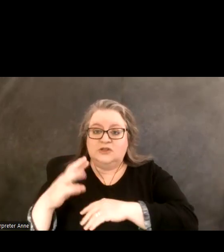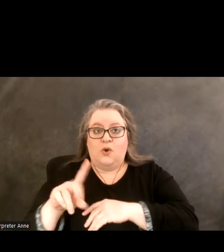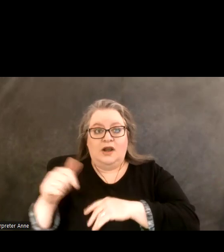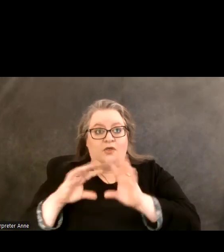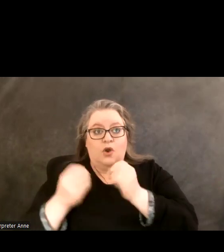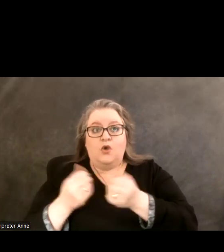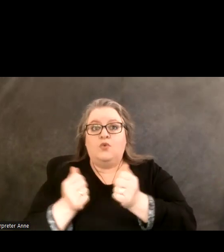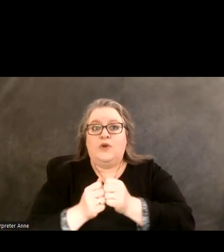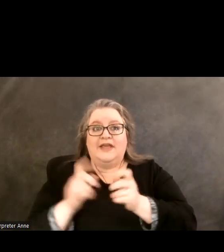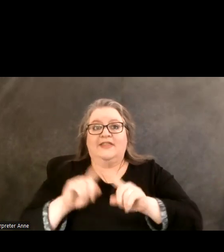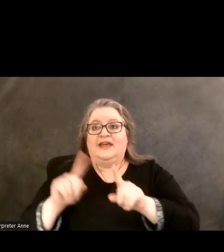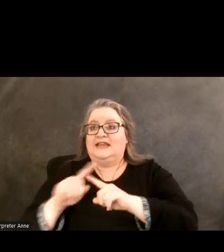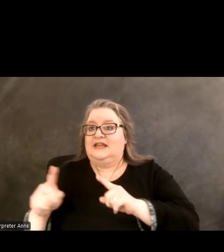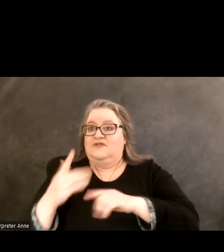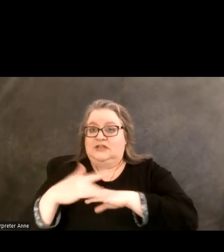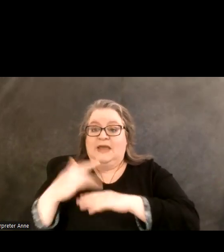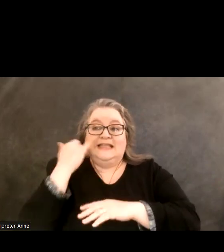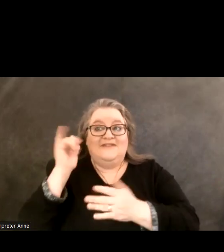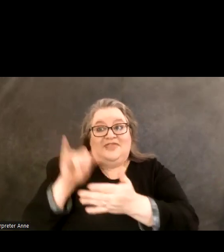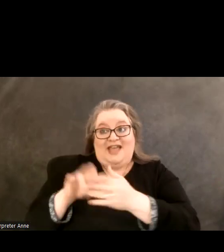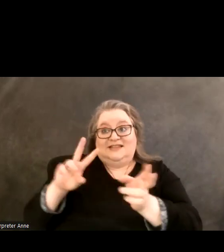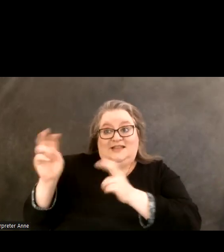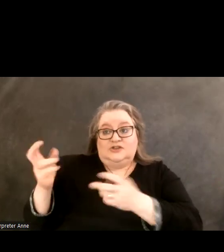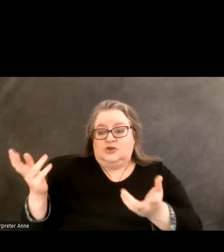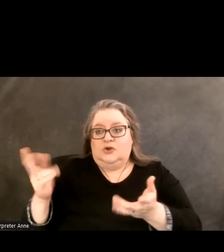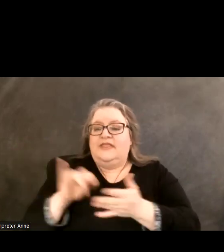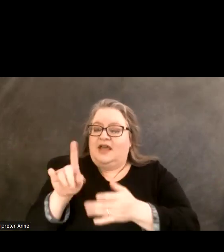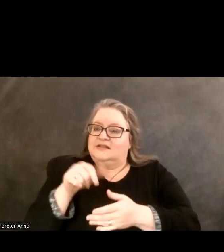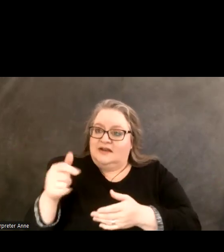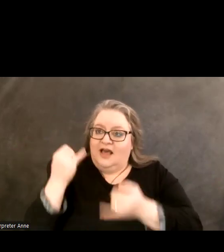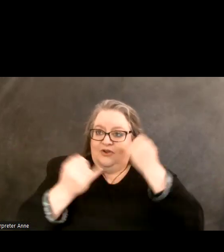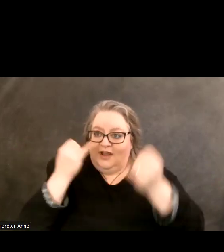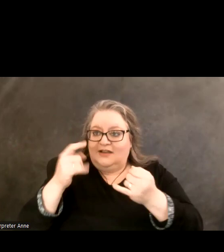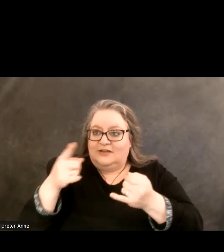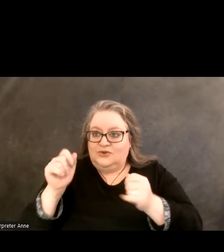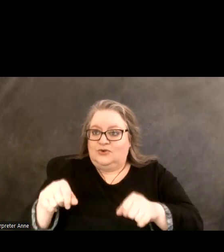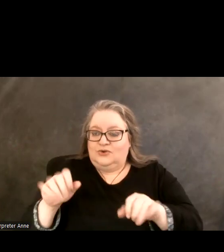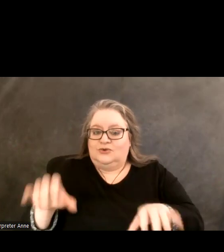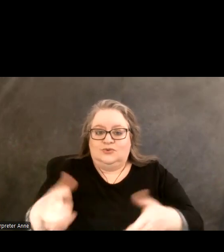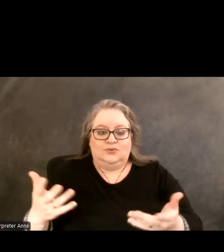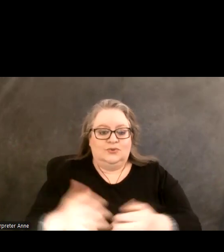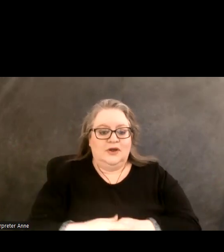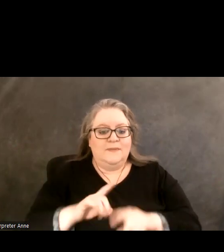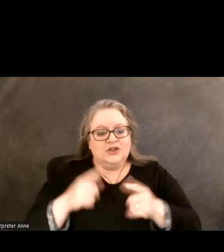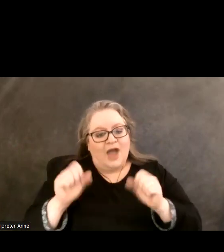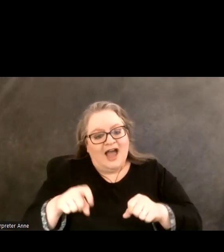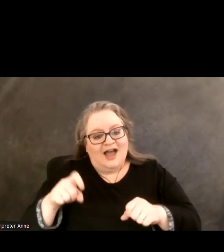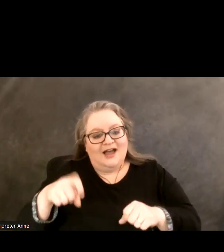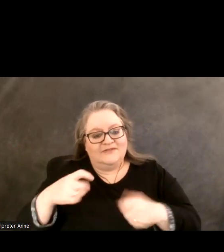space, if space is your issue? That's another thing that you can possibly do. You just have to try, and a lot of what I feel